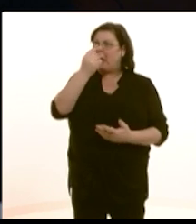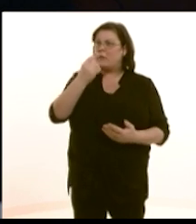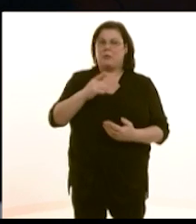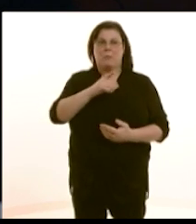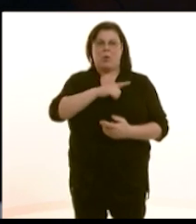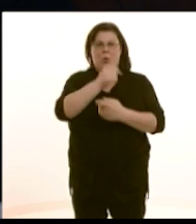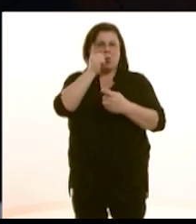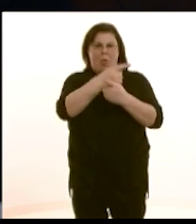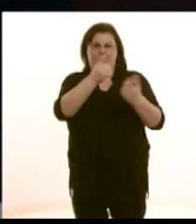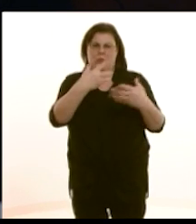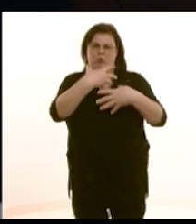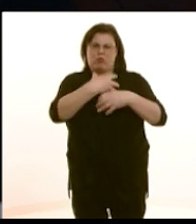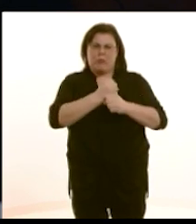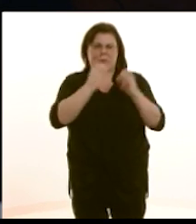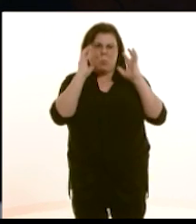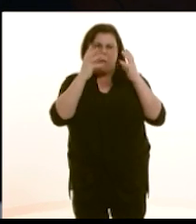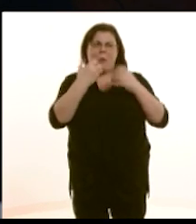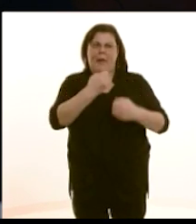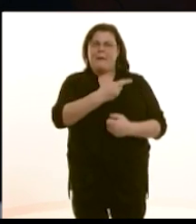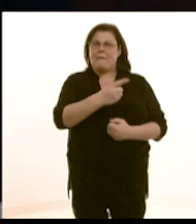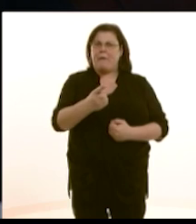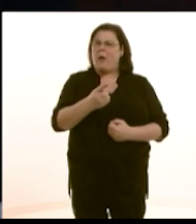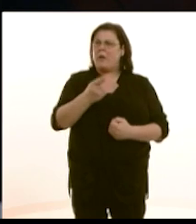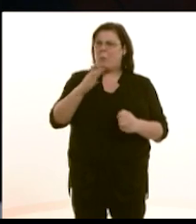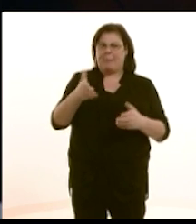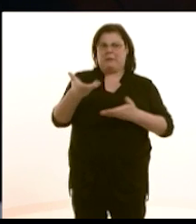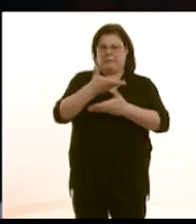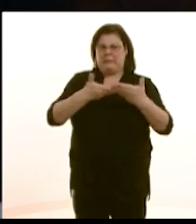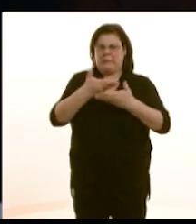stress that many of them are under, as weíve heard in previous weeks?